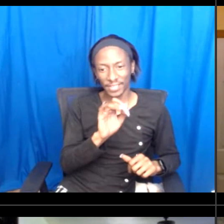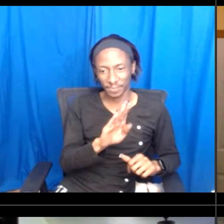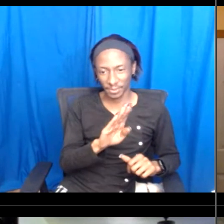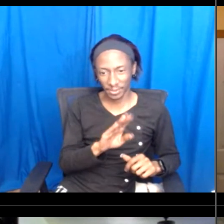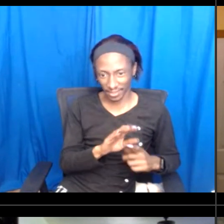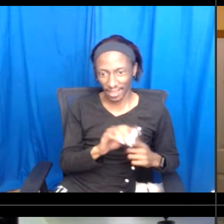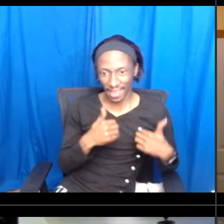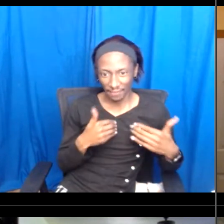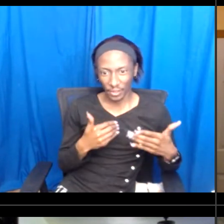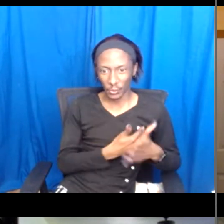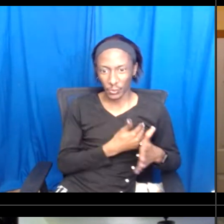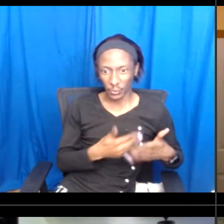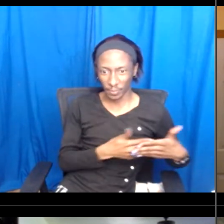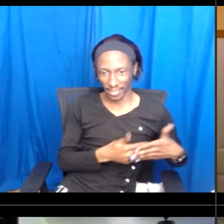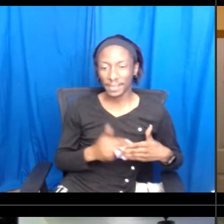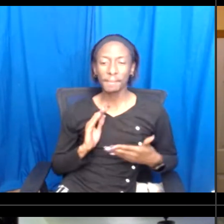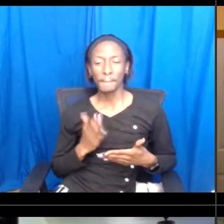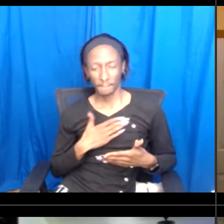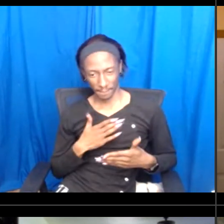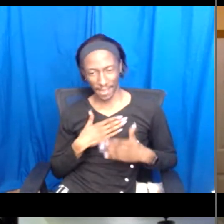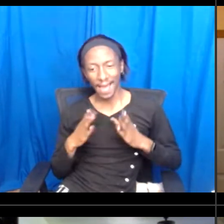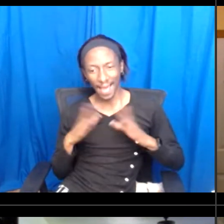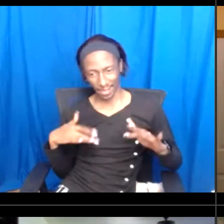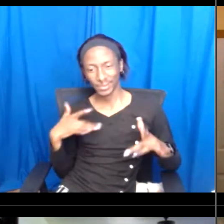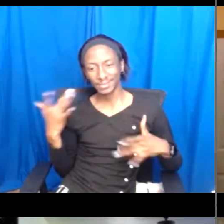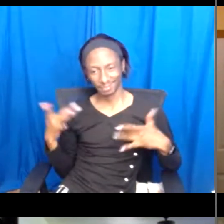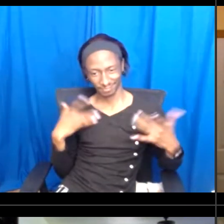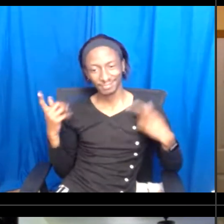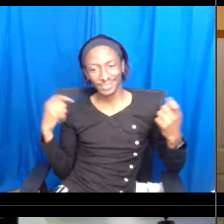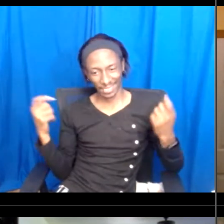in our house too. Jenny, how about you? Favorite part of your job?